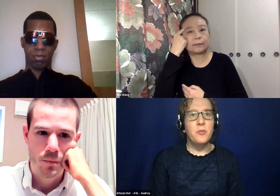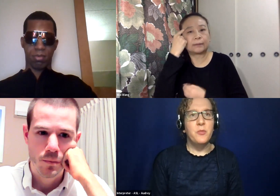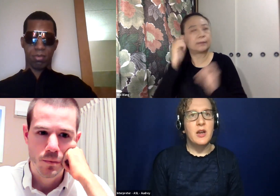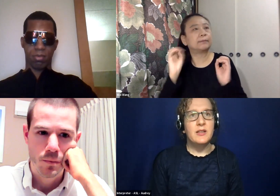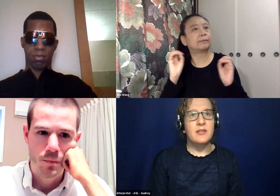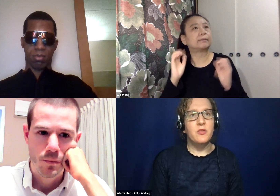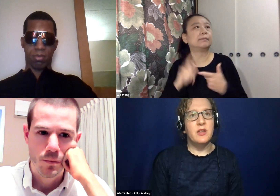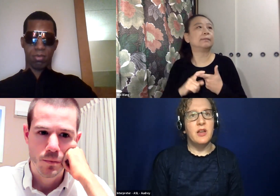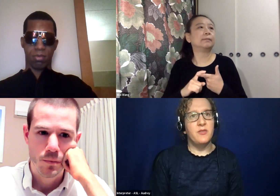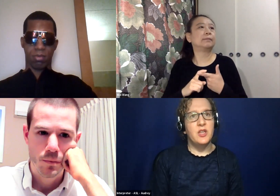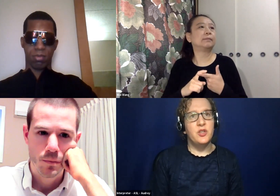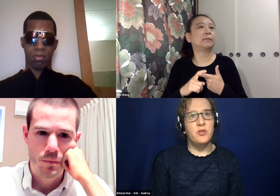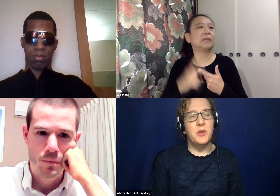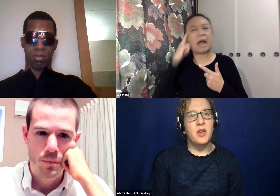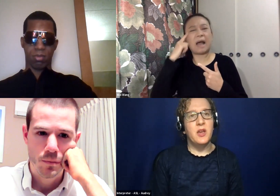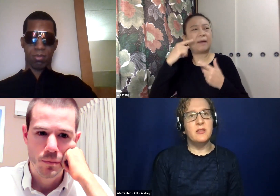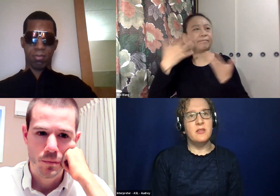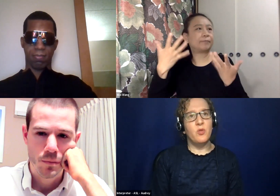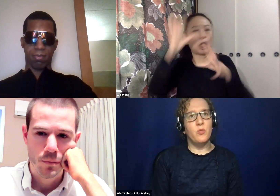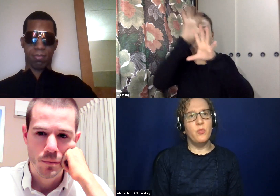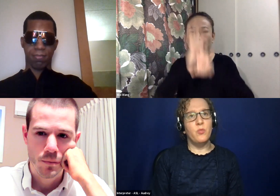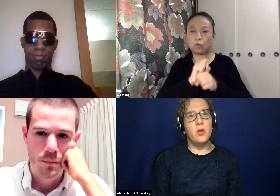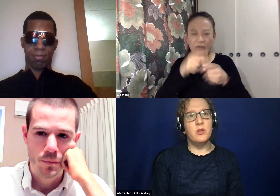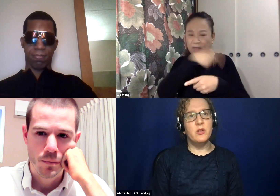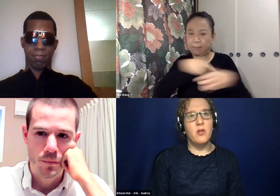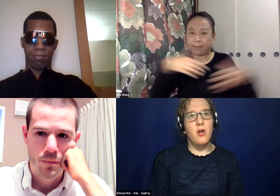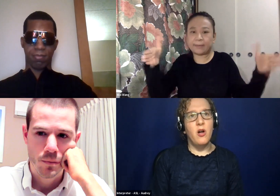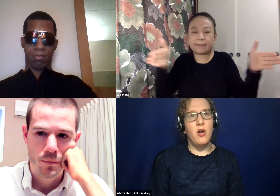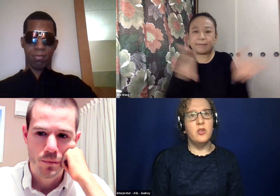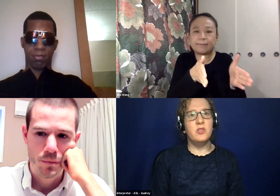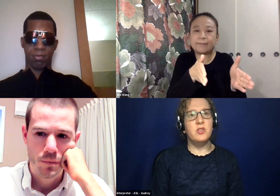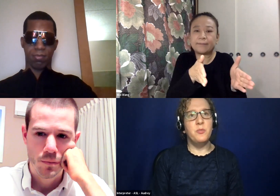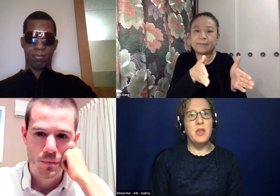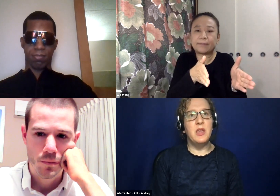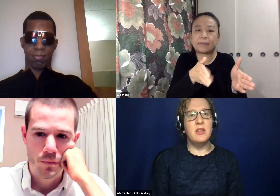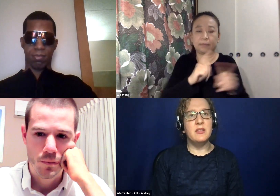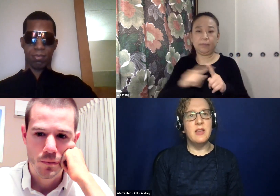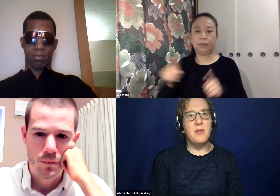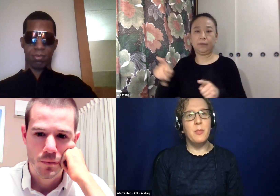about Human Rights and those kinds of issues, because we were all used to being in the same